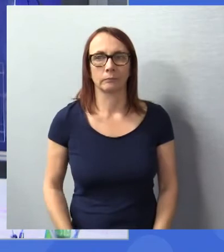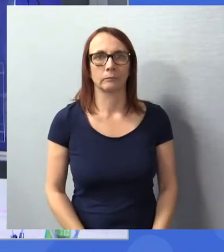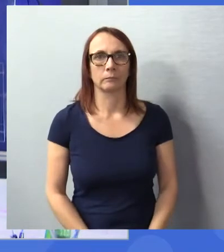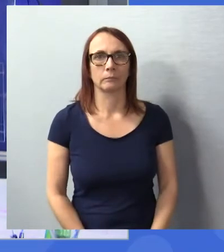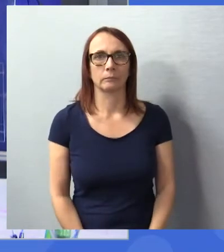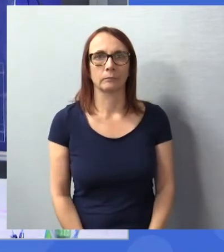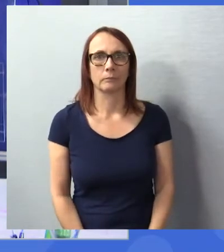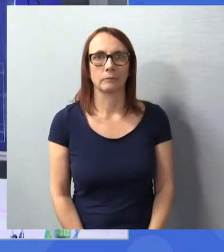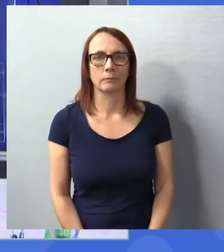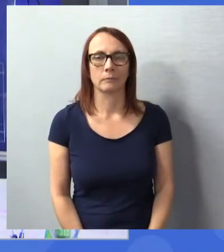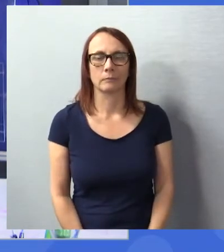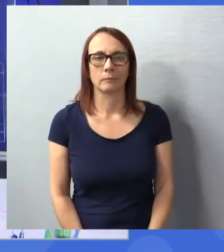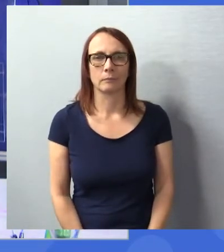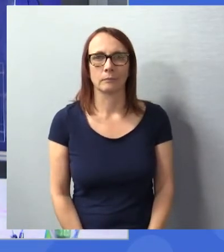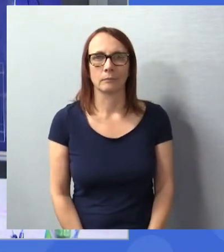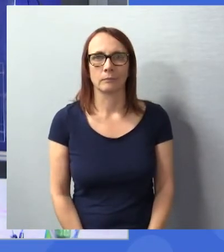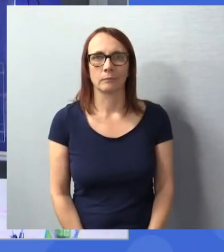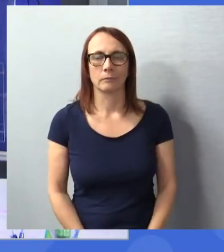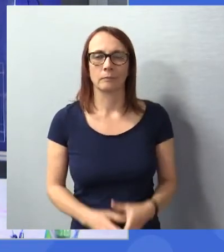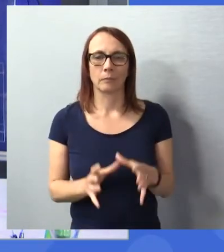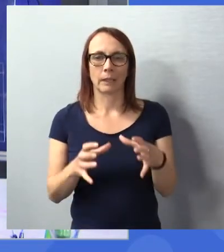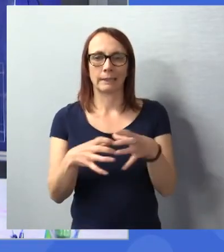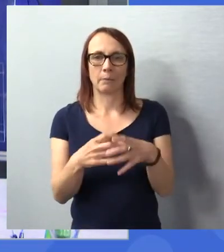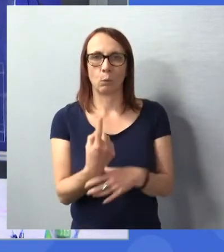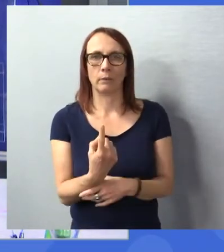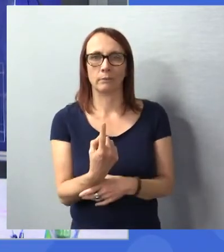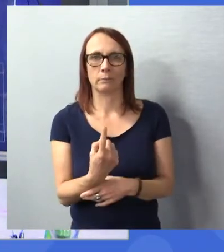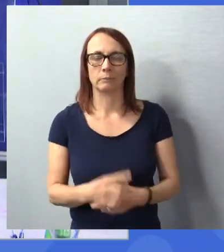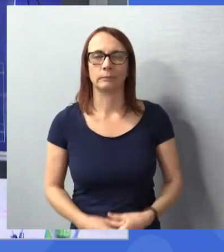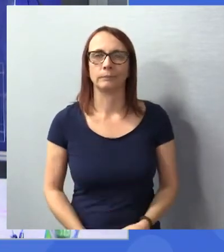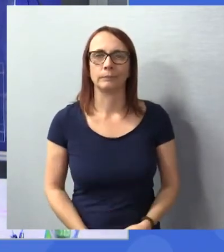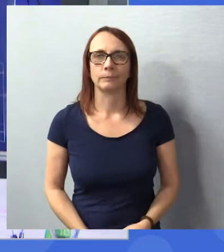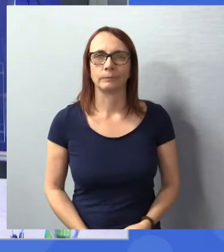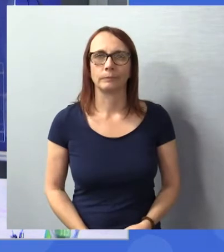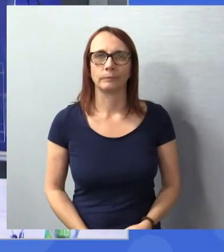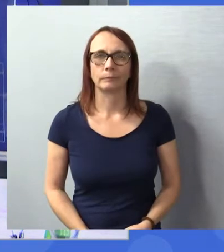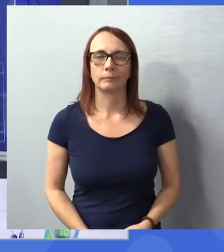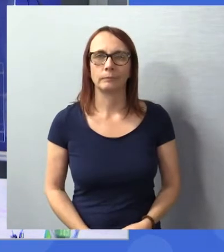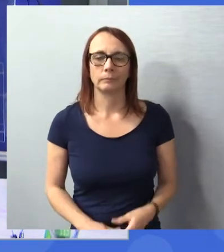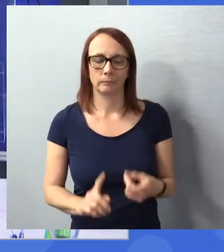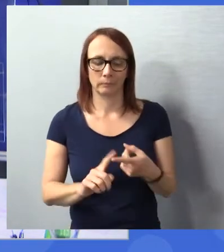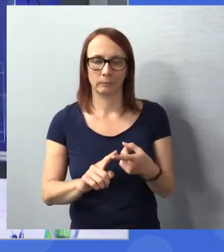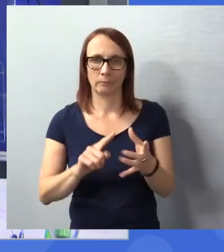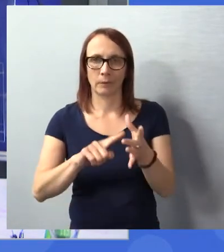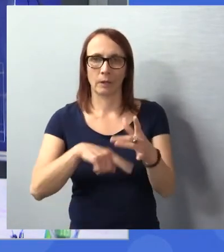hello and so at Table one we our first point was tax reform for a fairer tax